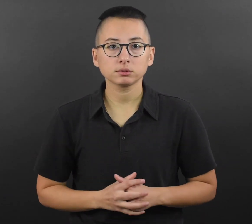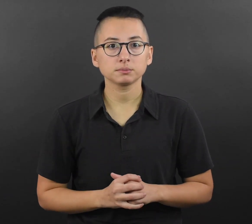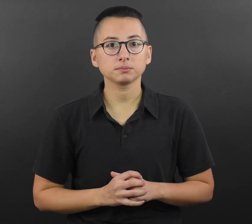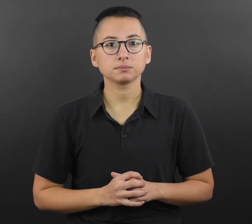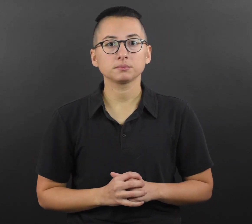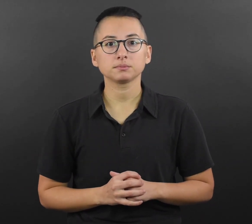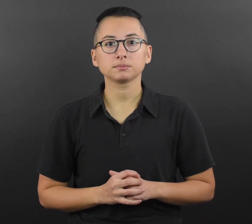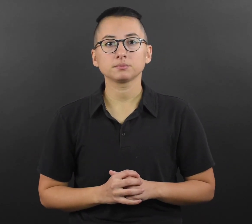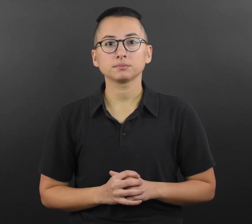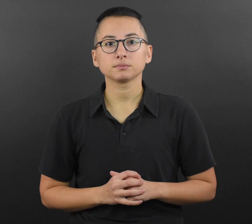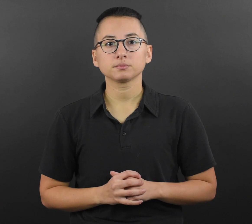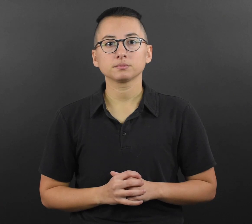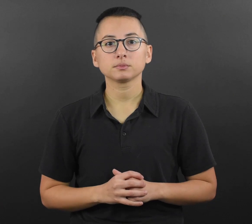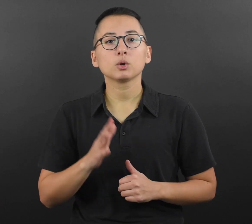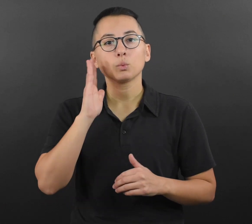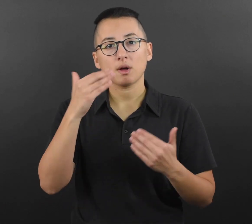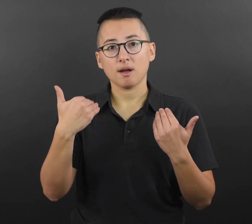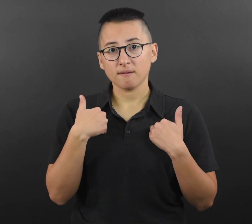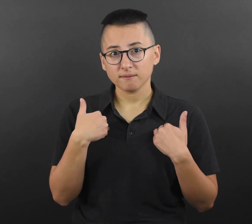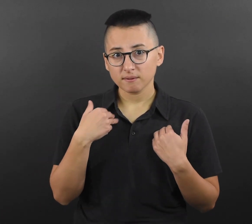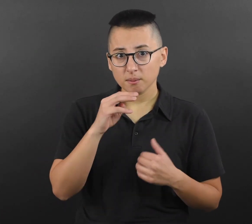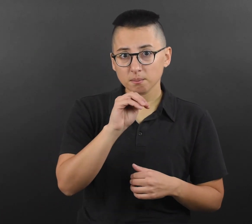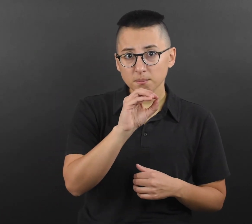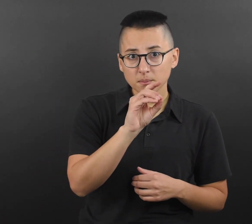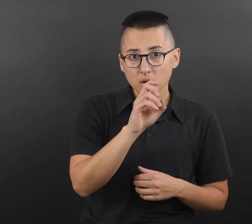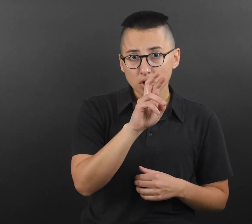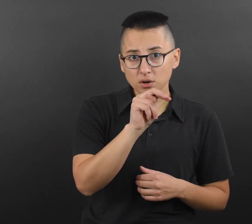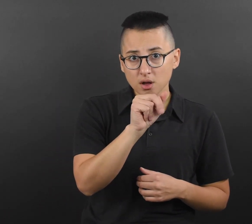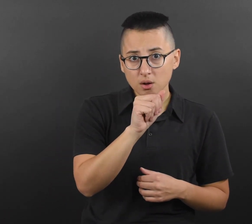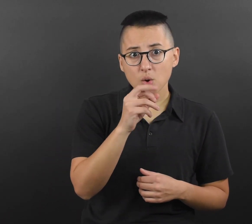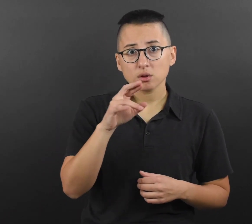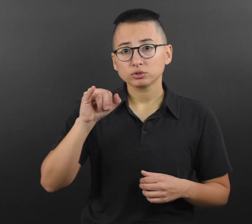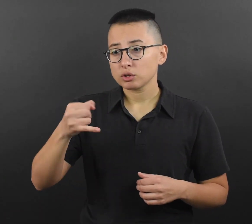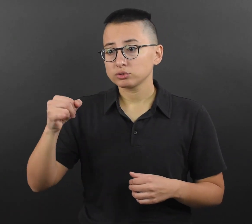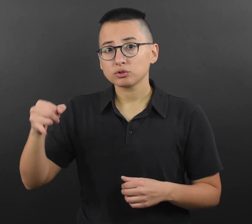• Will there be Moderna or Johnson & Johnson vaccine for children?